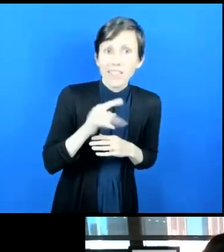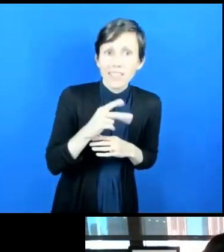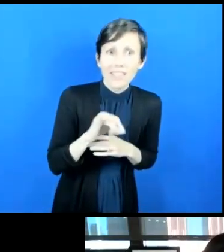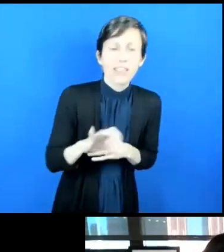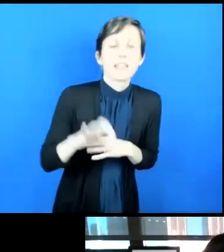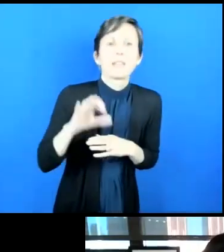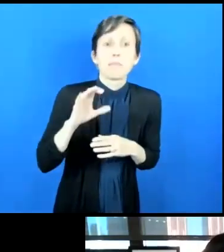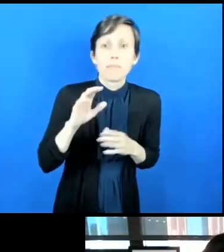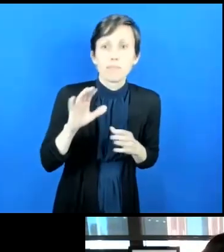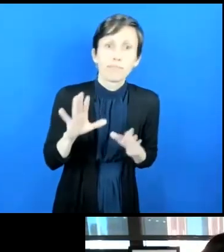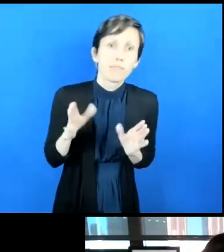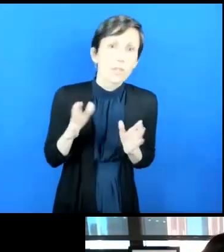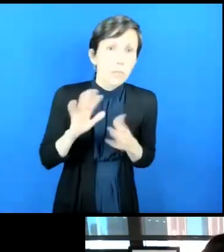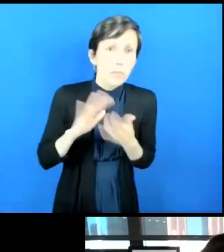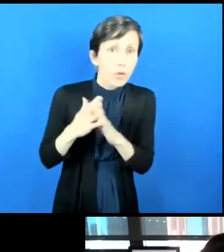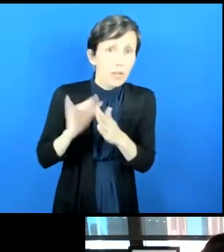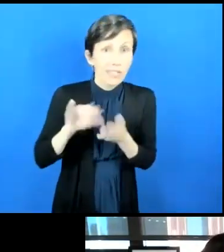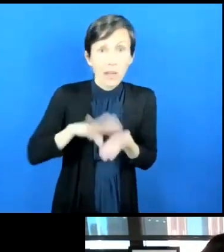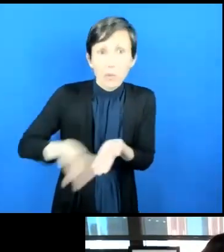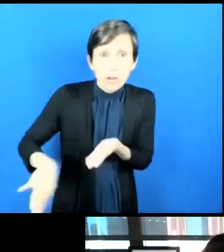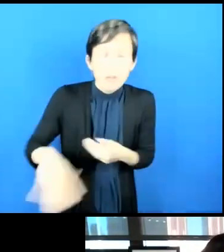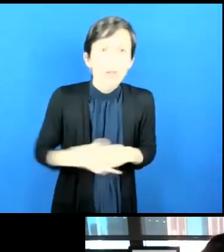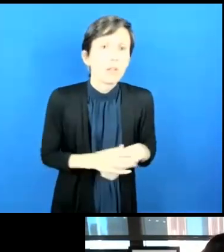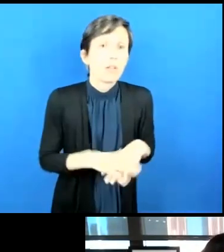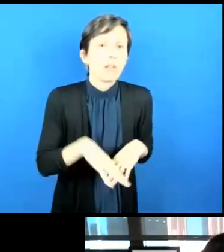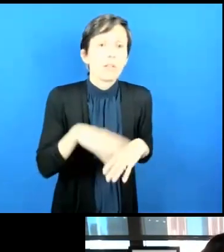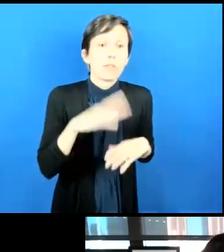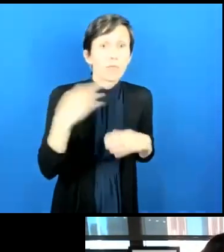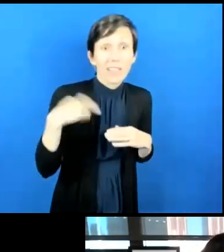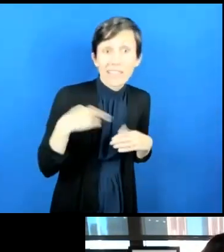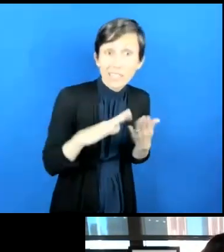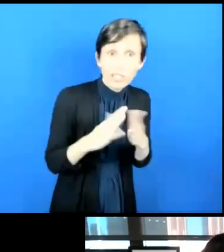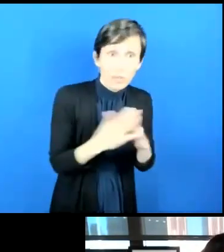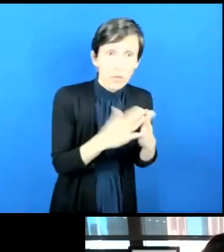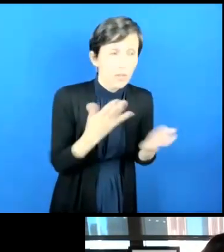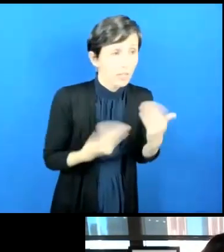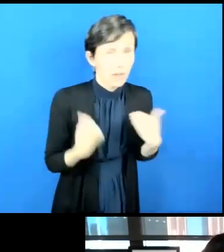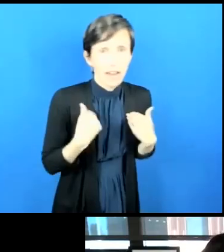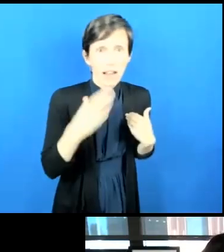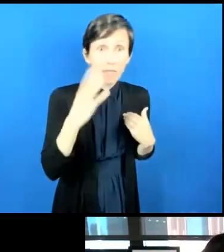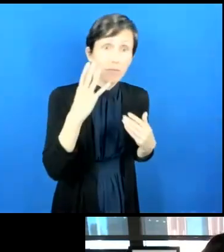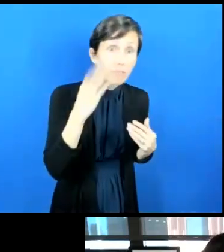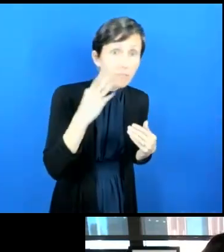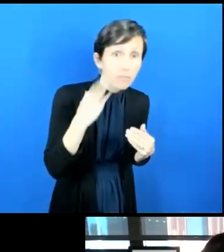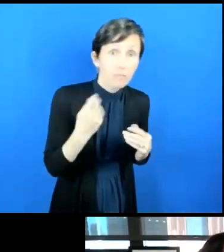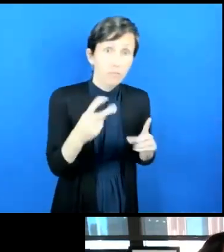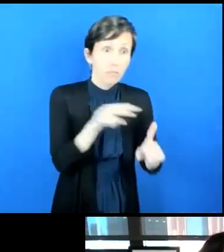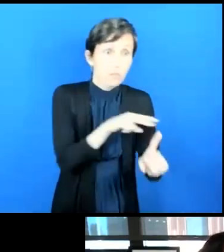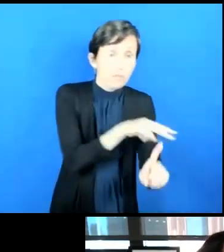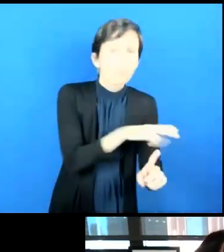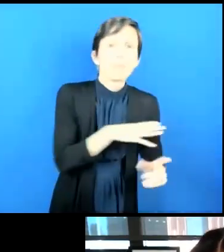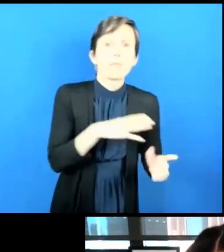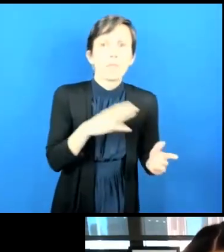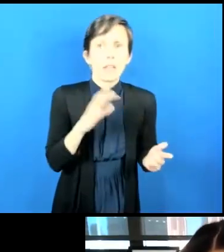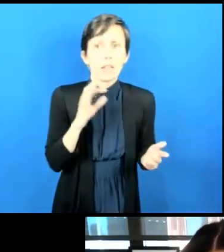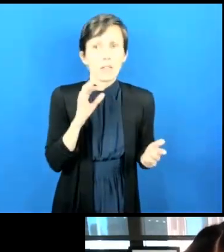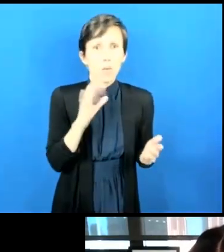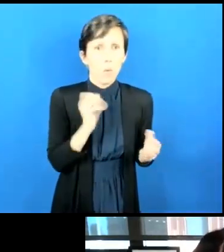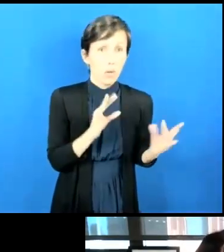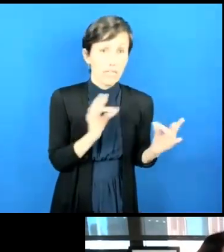and cultural communities may have perspectives or experiences or tensions that some people have not had